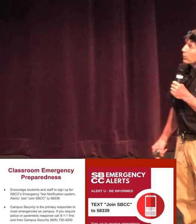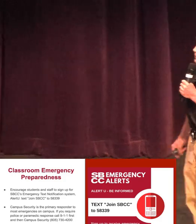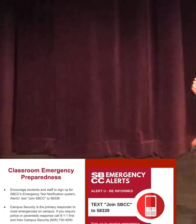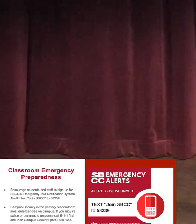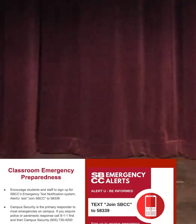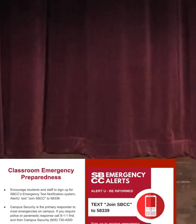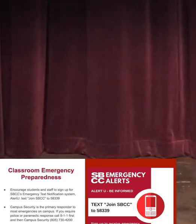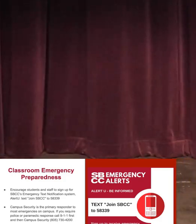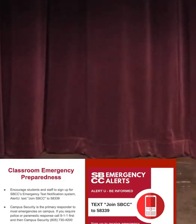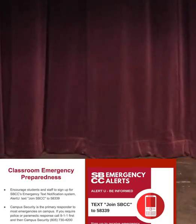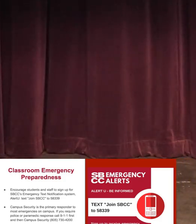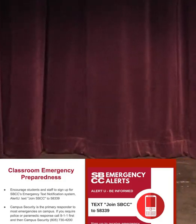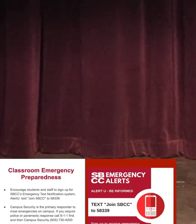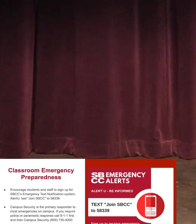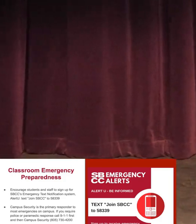there you go to menu and then there is a